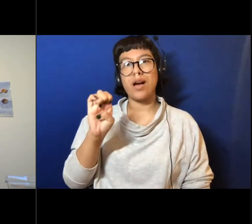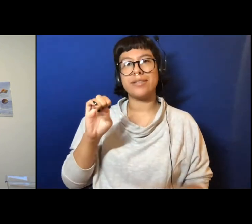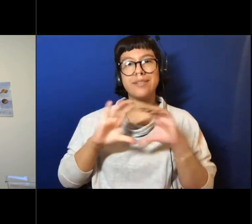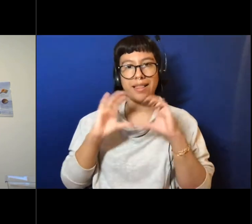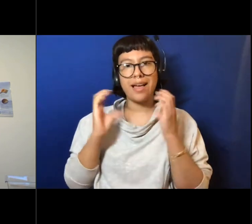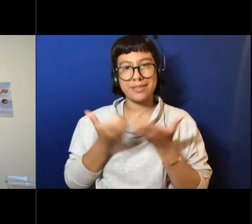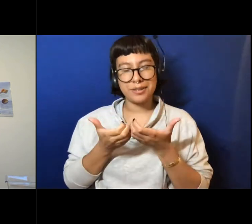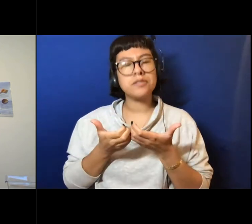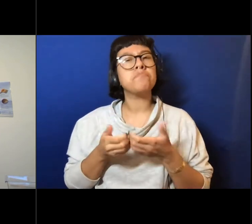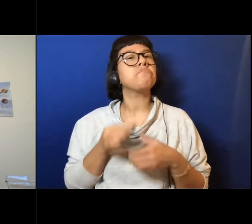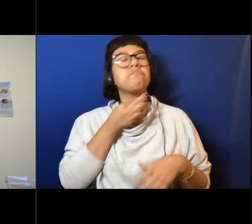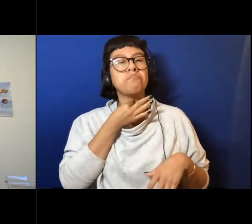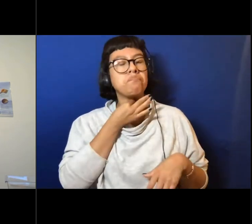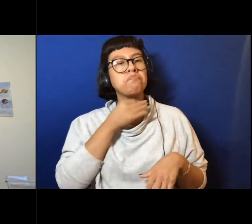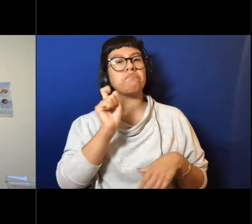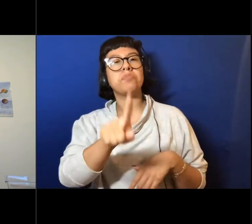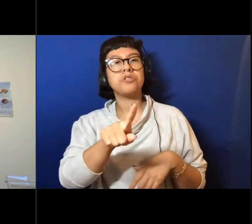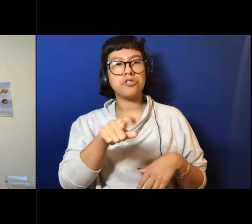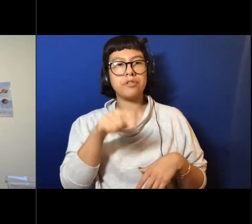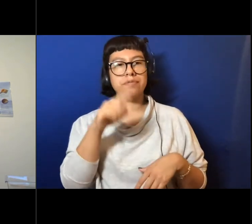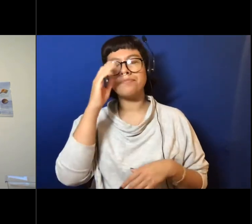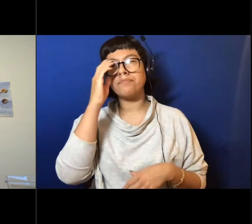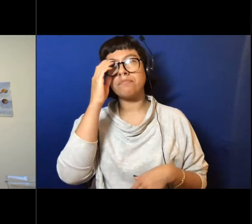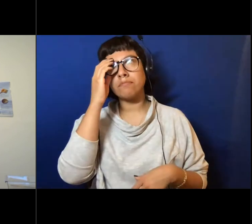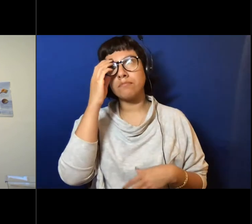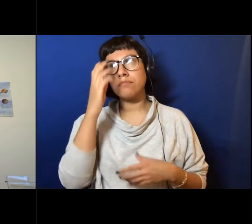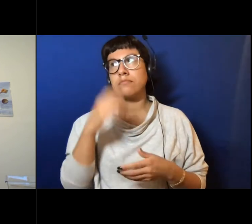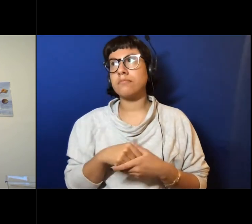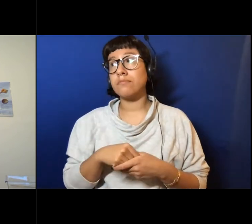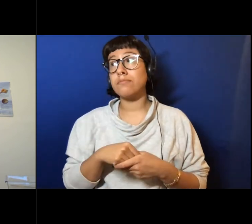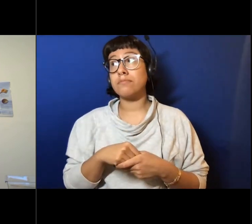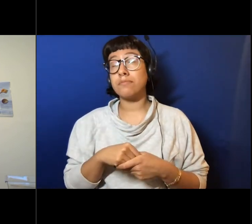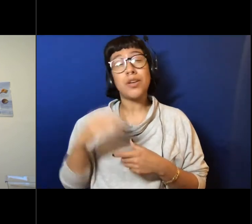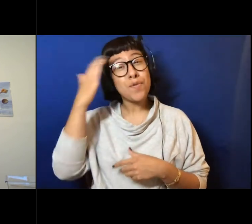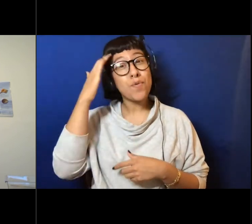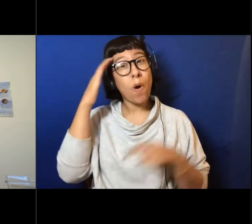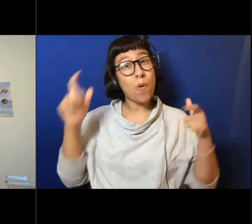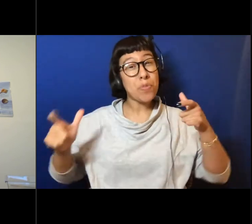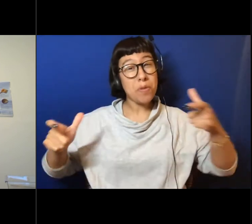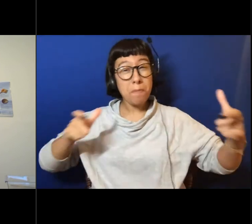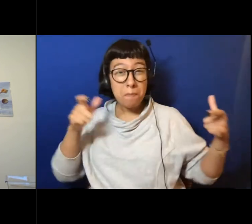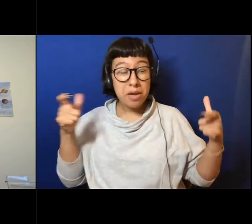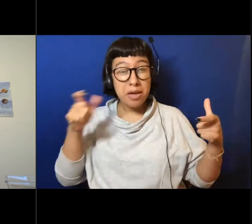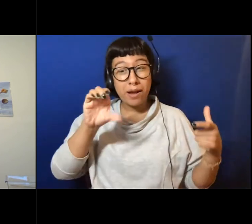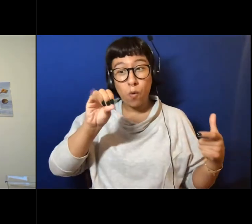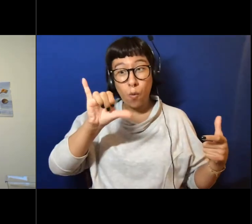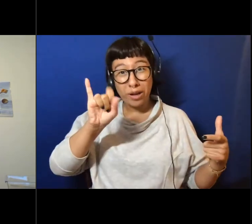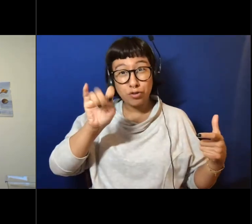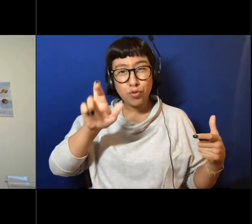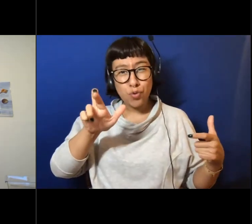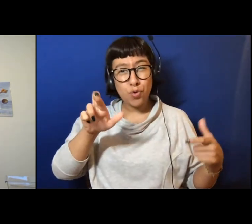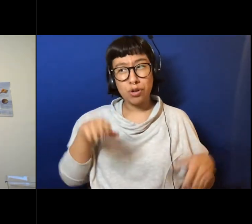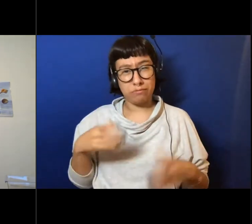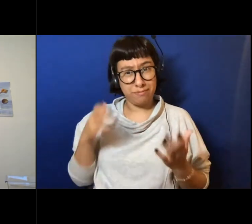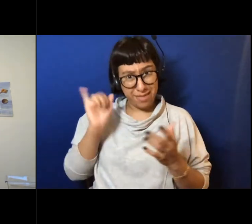They were wondering if it's rare to find the big oysters that you put in that tank. What's the common size?